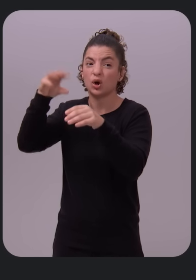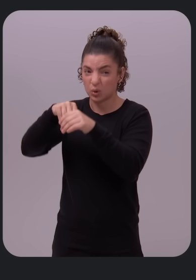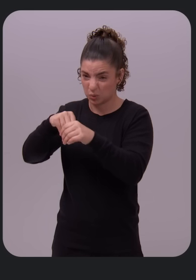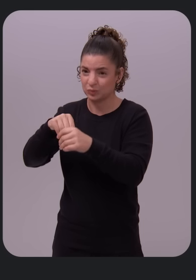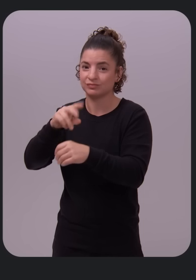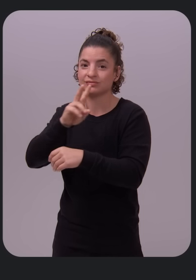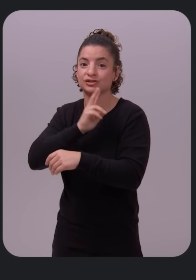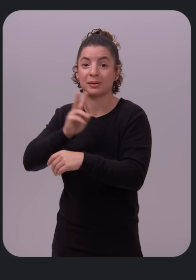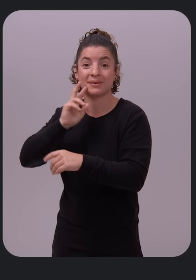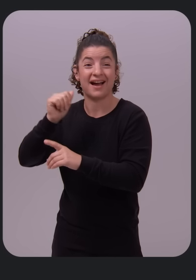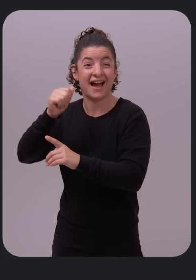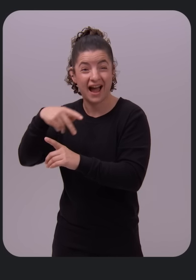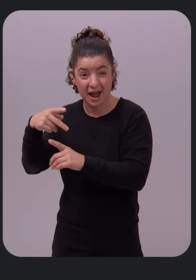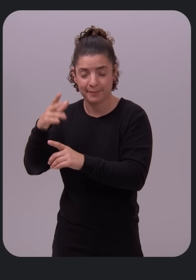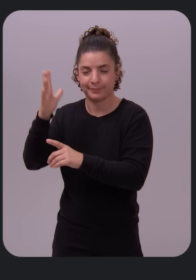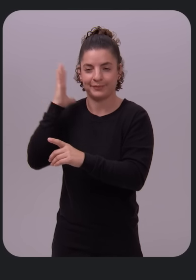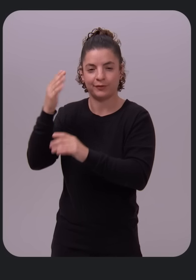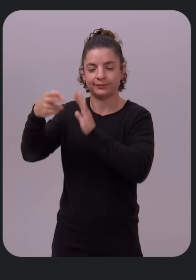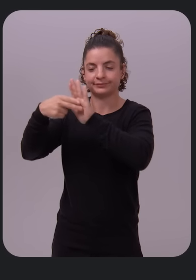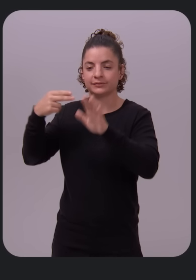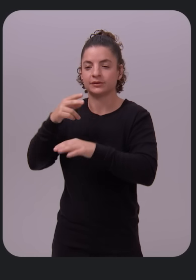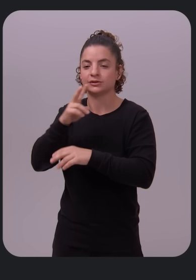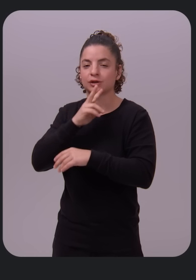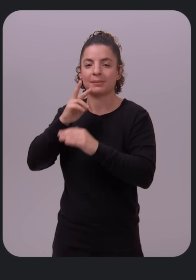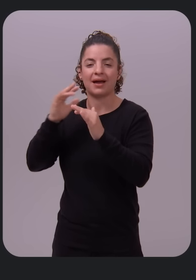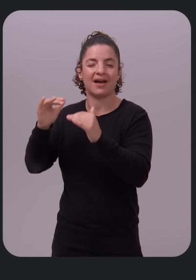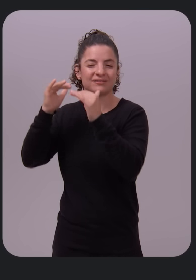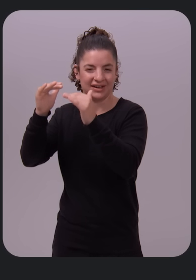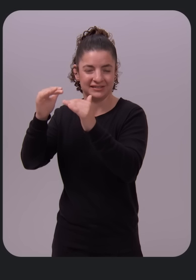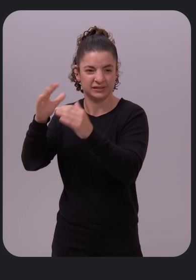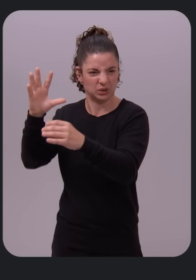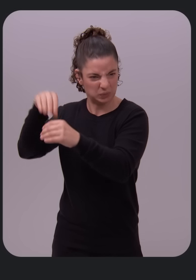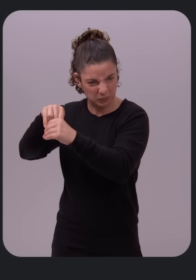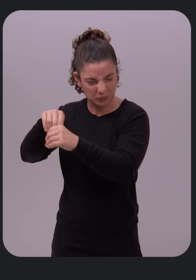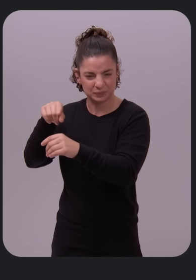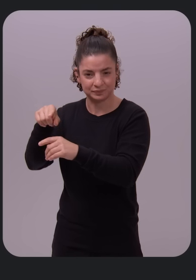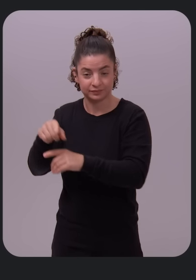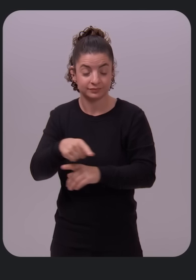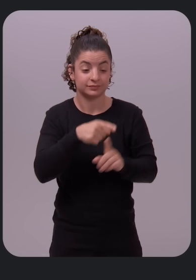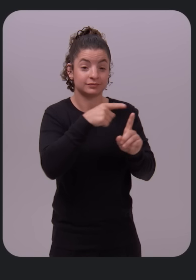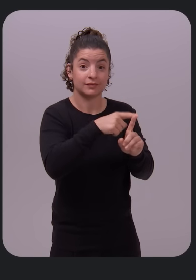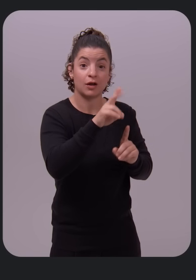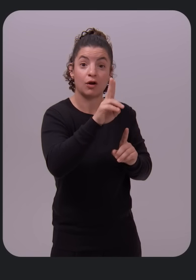that was formerly known as Gemini Advanced. Then, there's the Ultra plan.